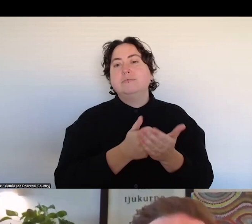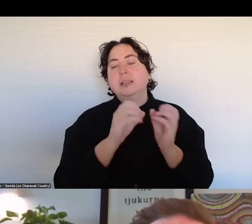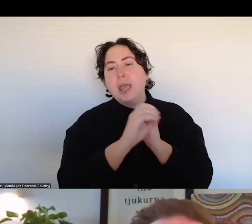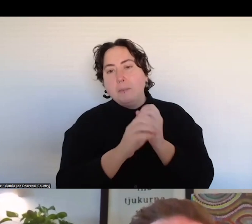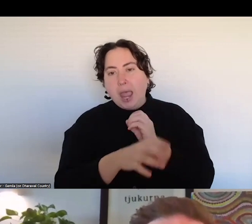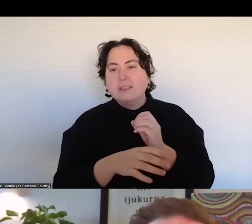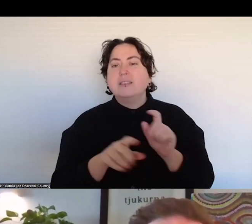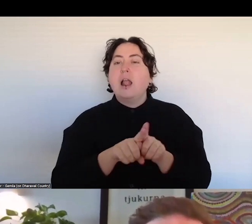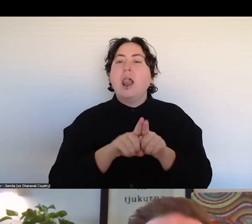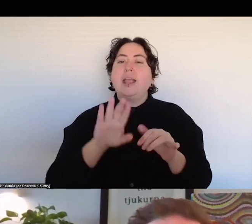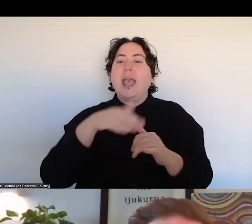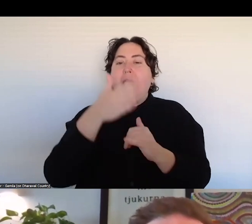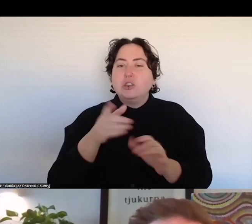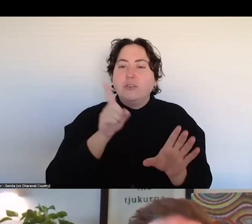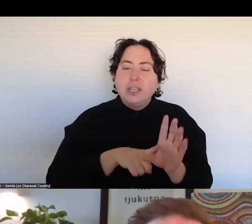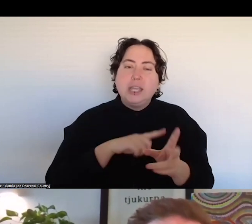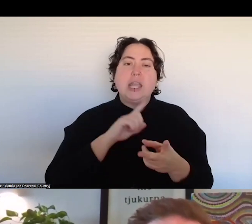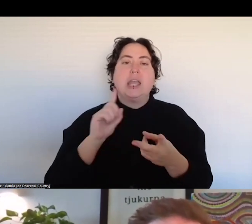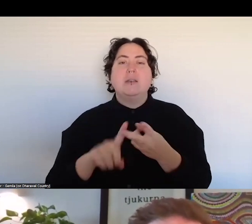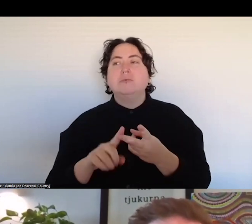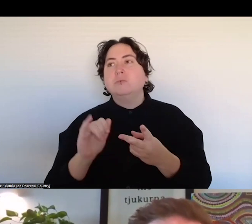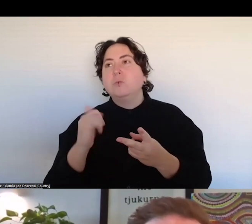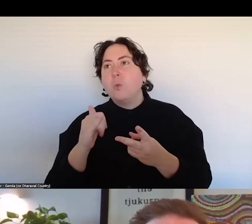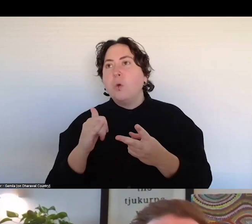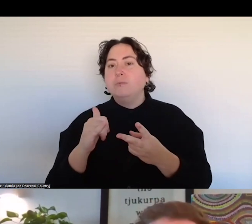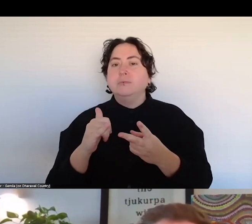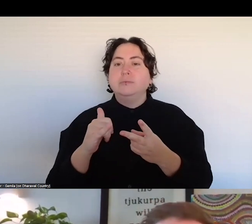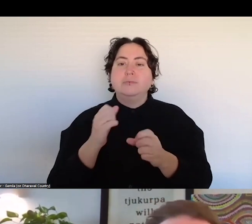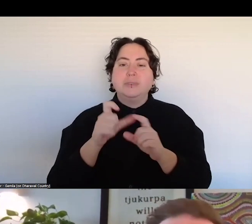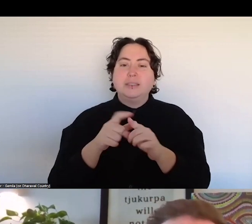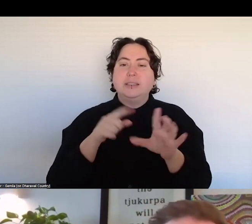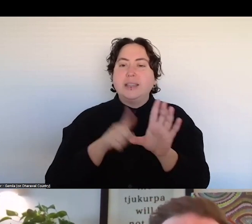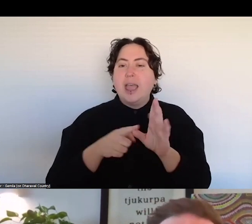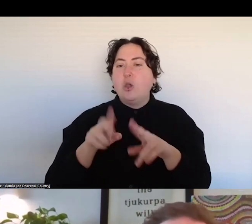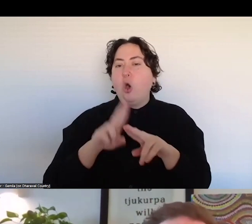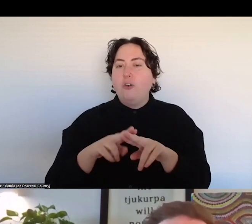given Tuesday campaign, some of these were planned well in advance while others coincided